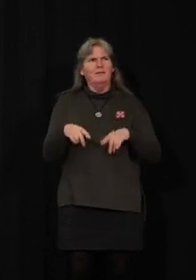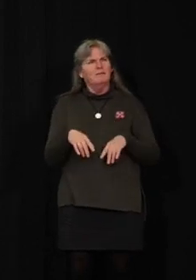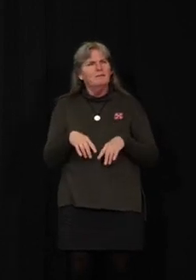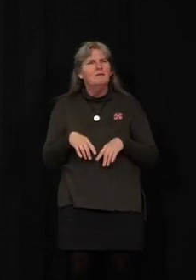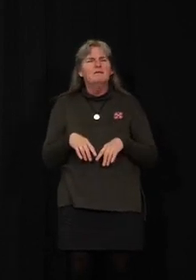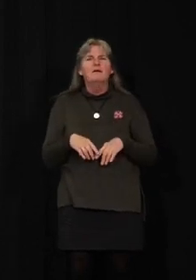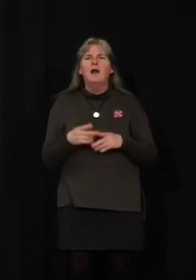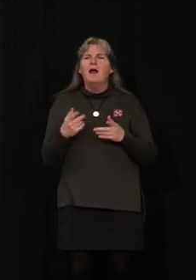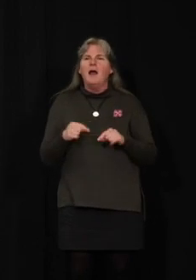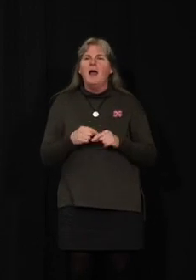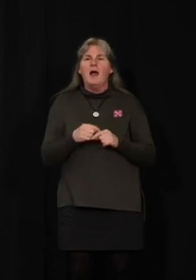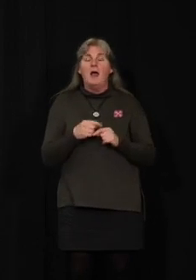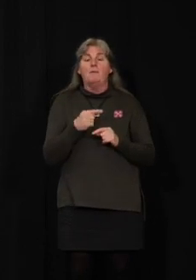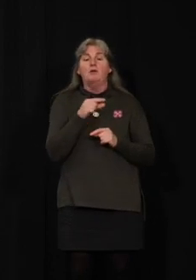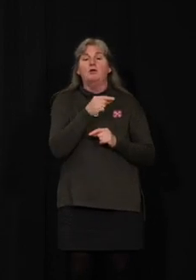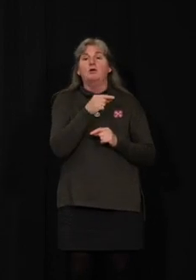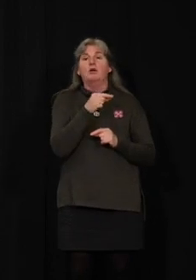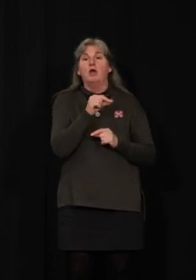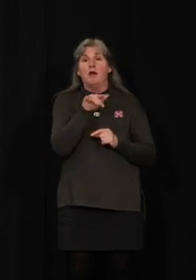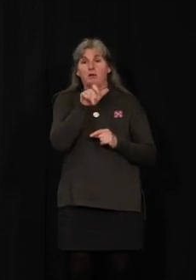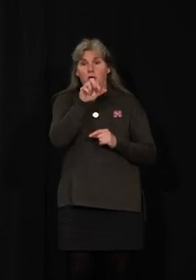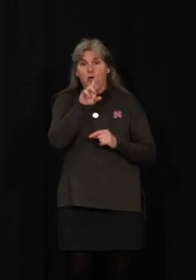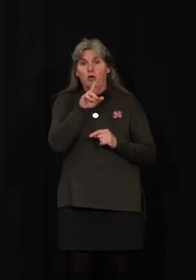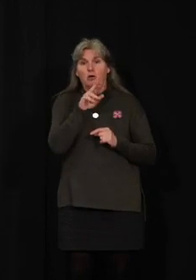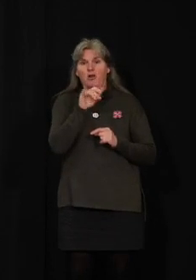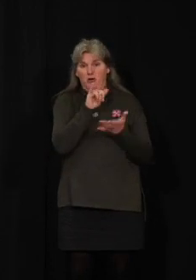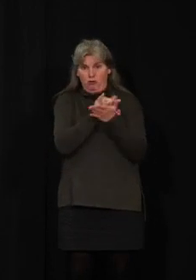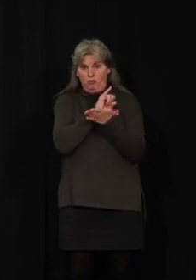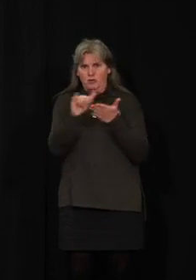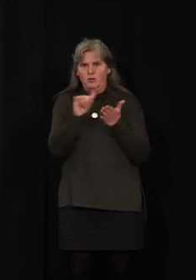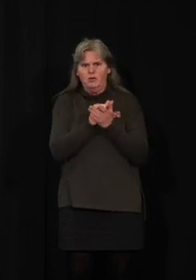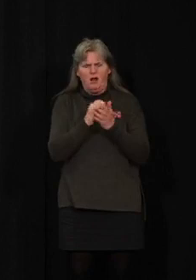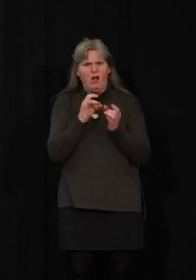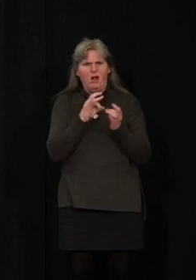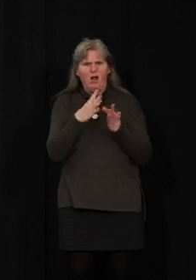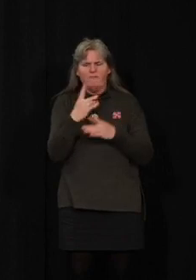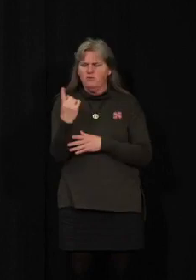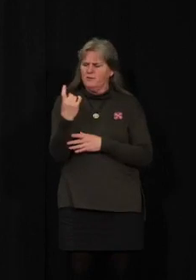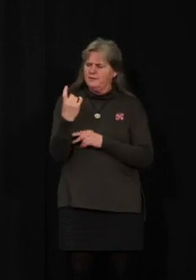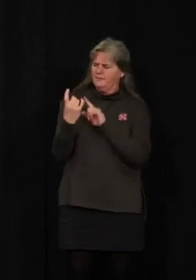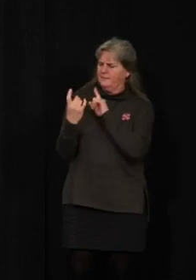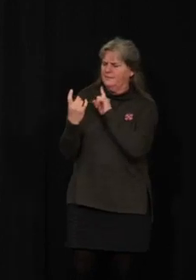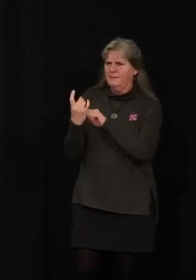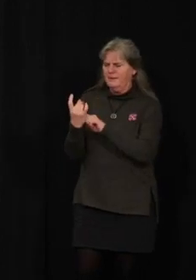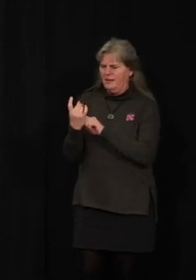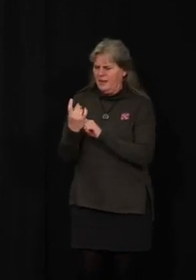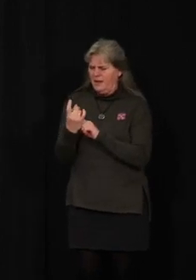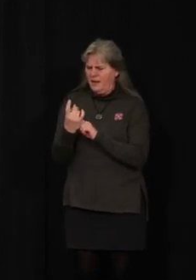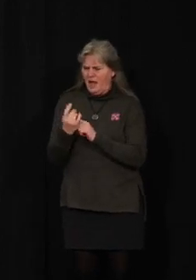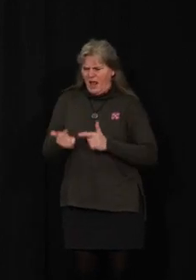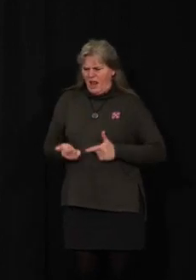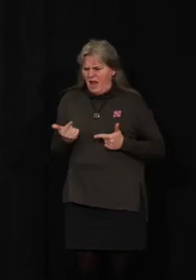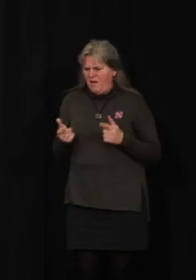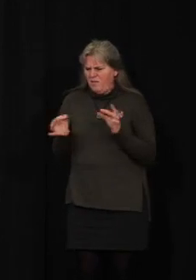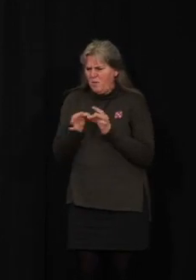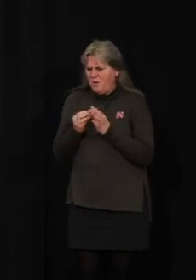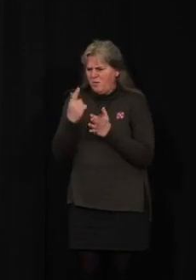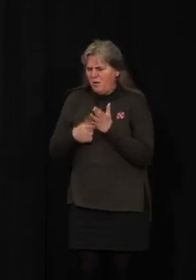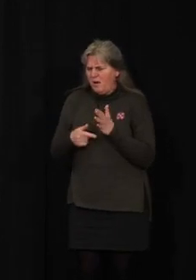York reflecting on a very dark question. How much is a human life worth? This is a dramatic question, and